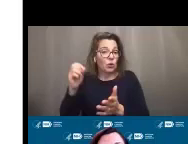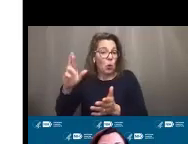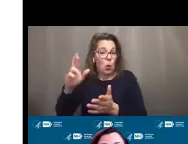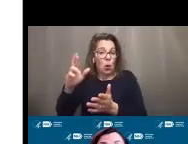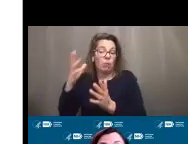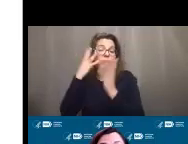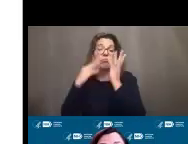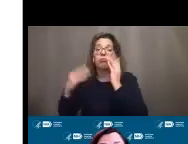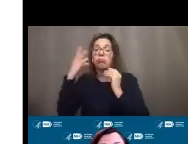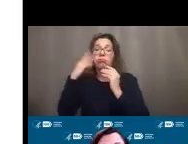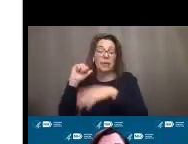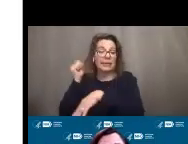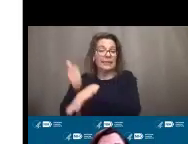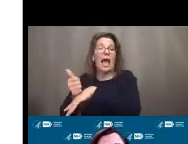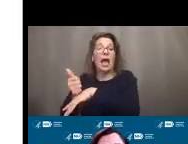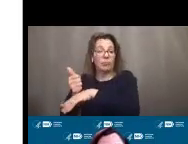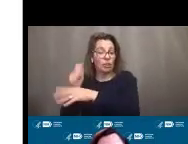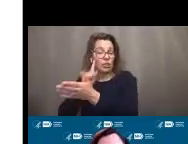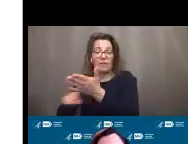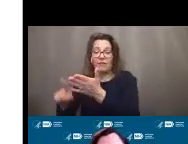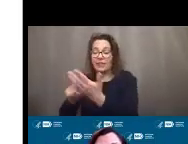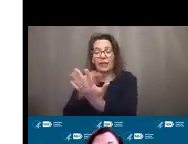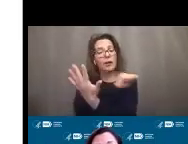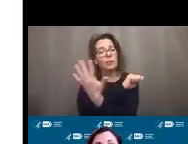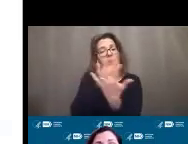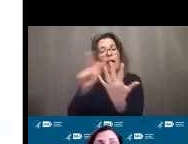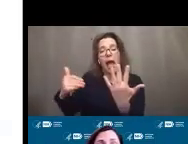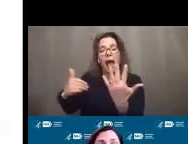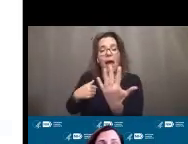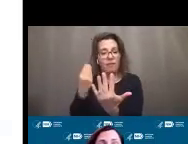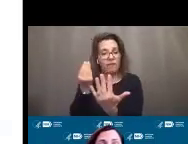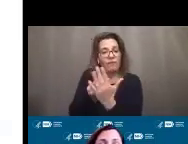We may talk about whether you need an administrative supplement, for example.